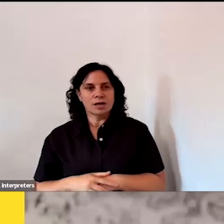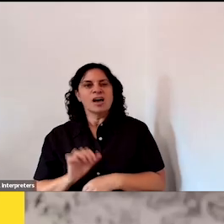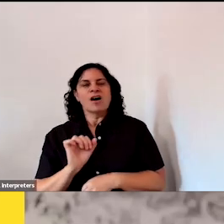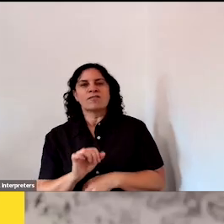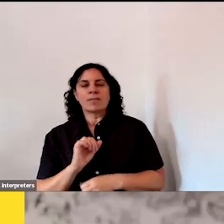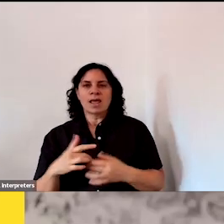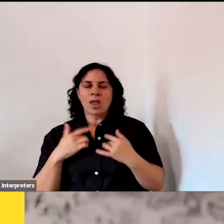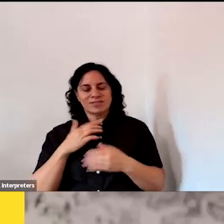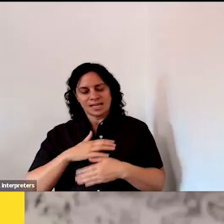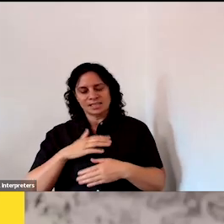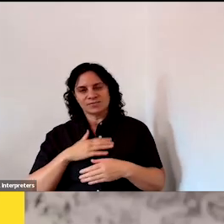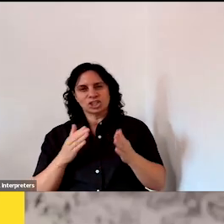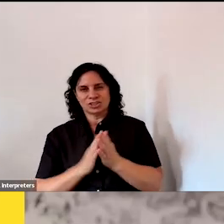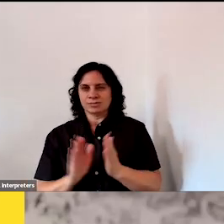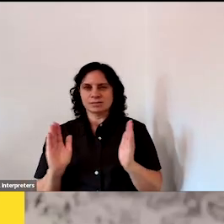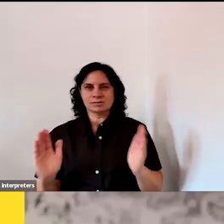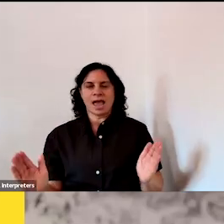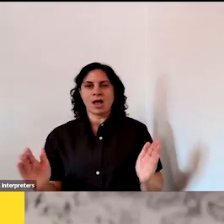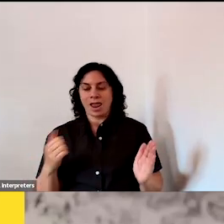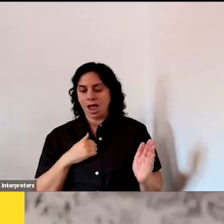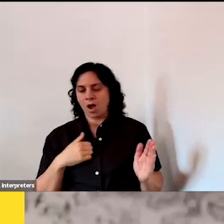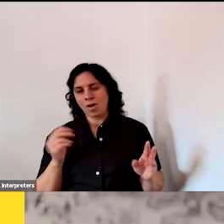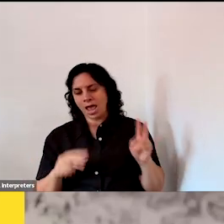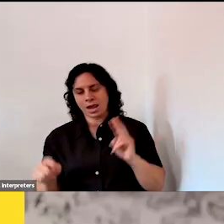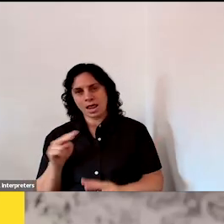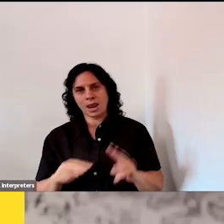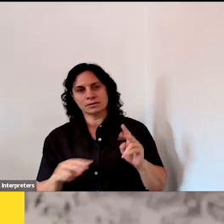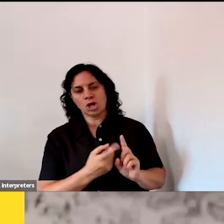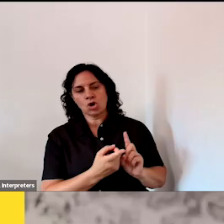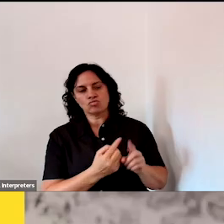and for the analysis, we grouped responses into two different groups